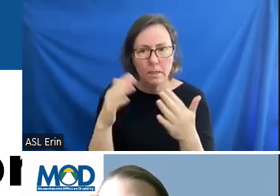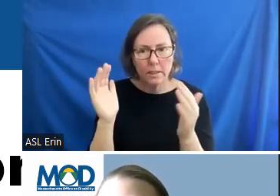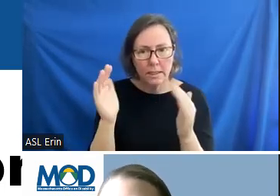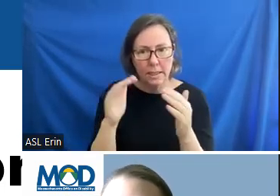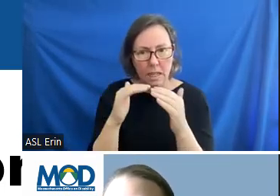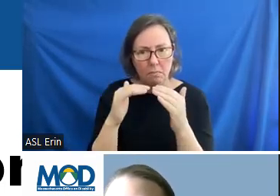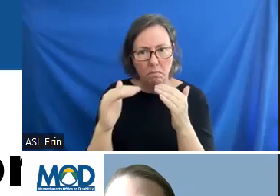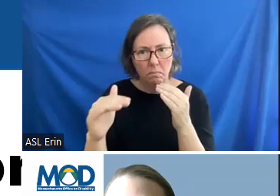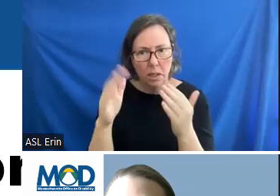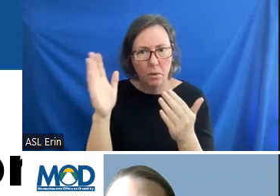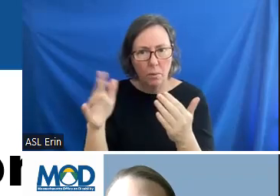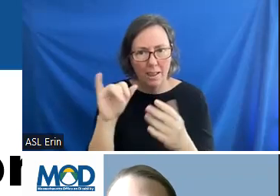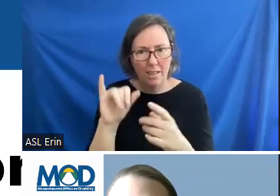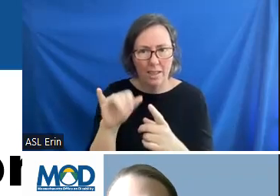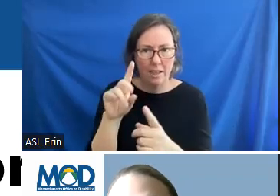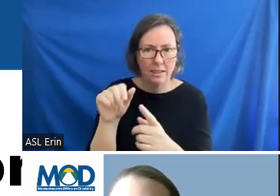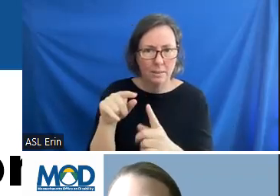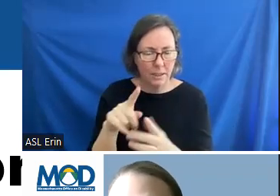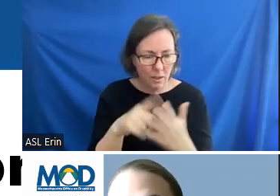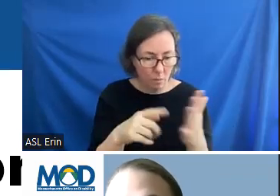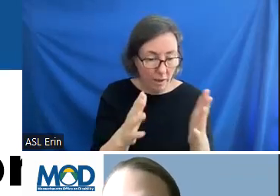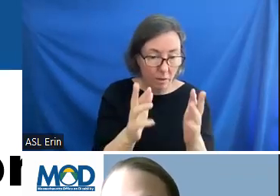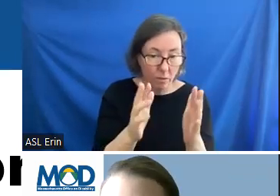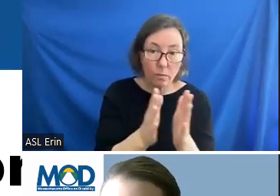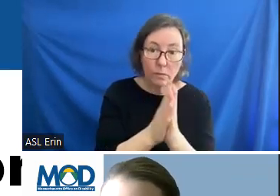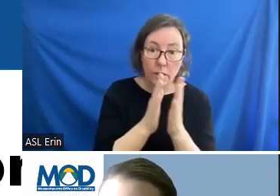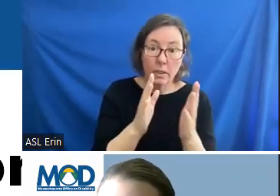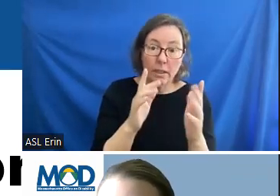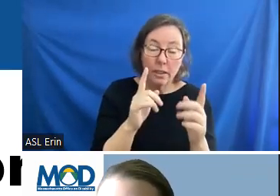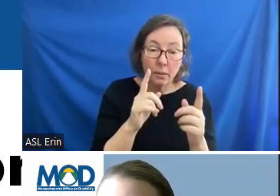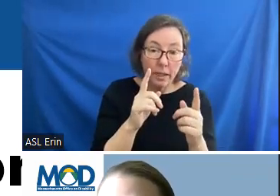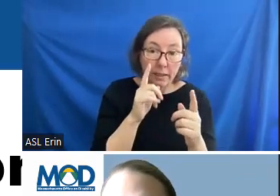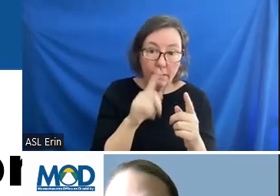employee is expecting in the future with respect to their accommodation.